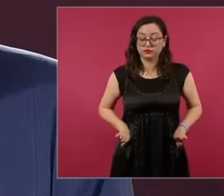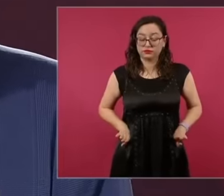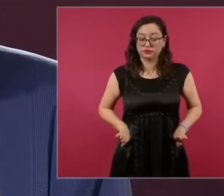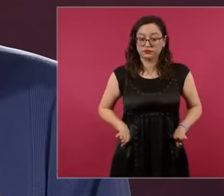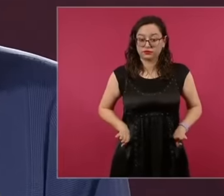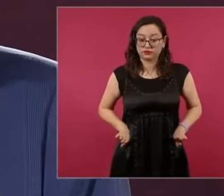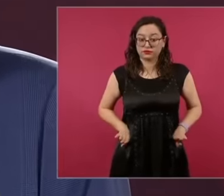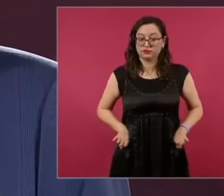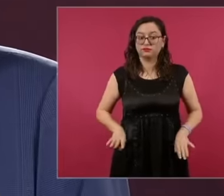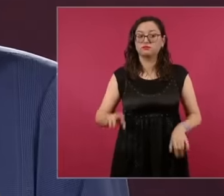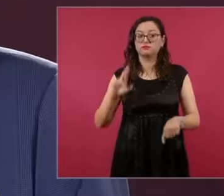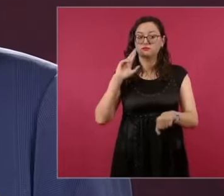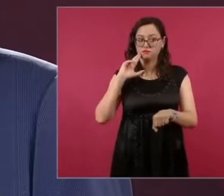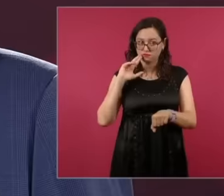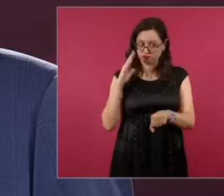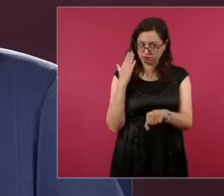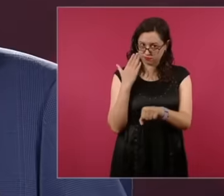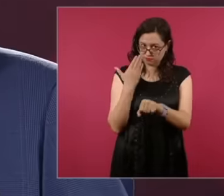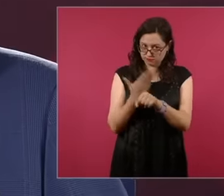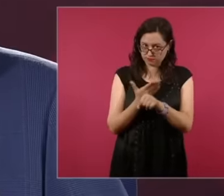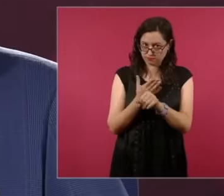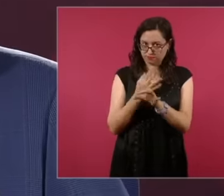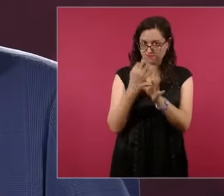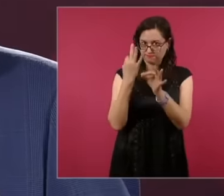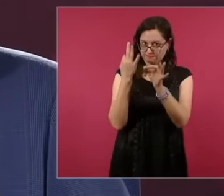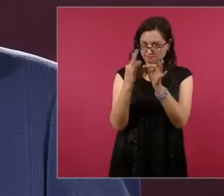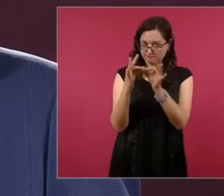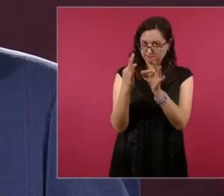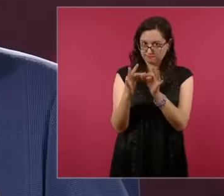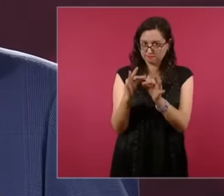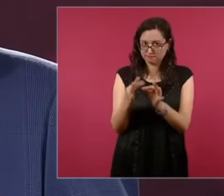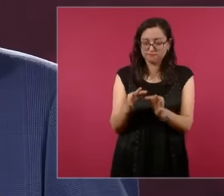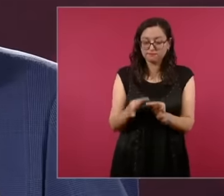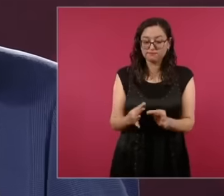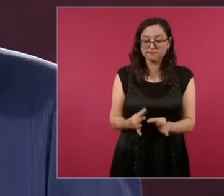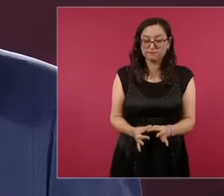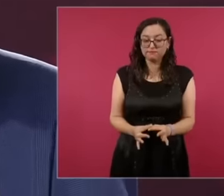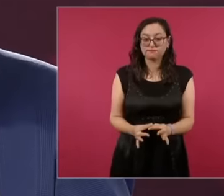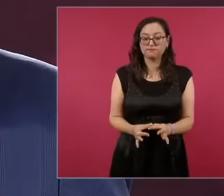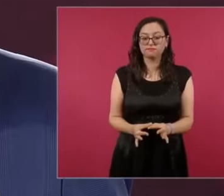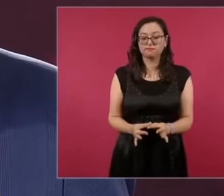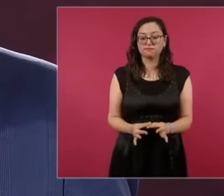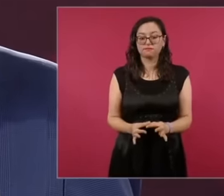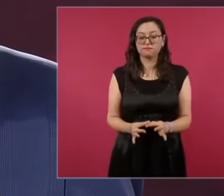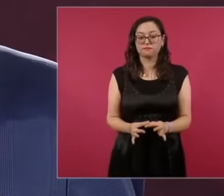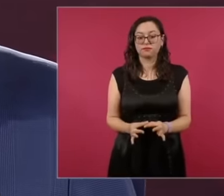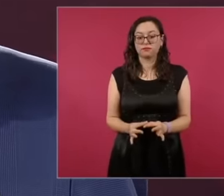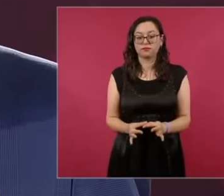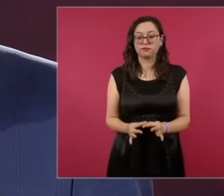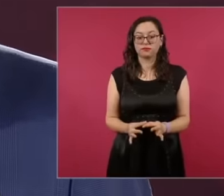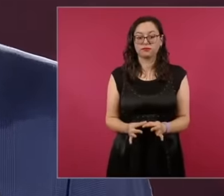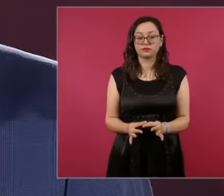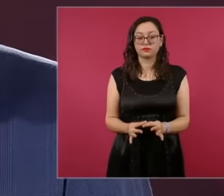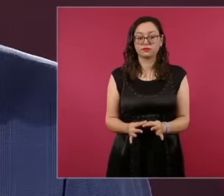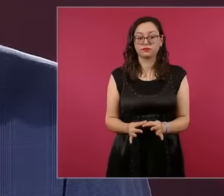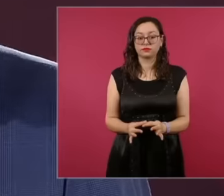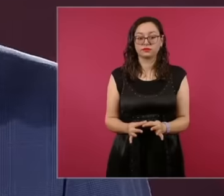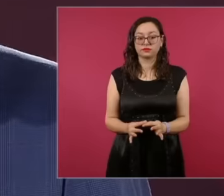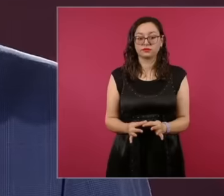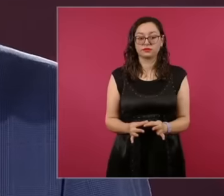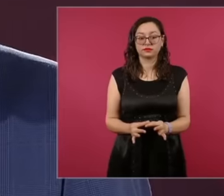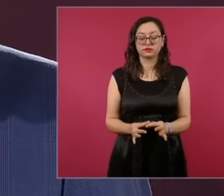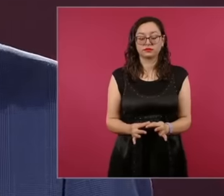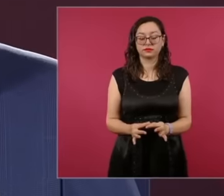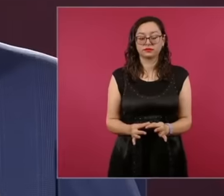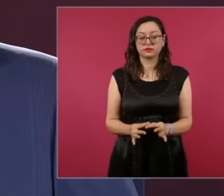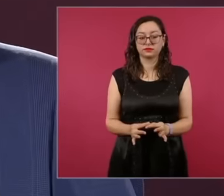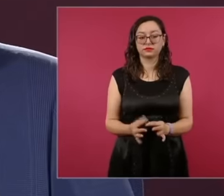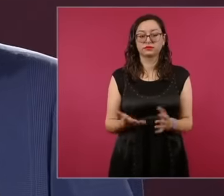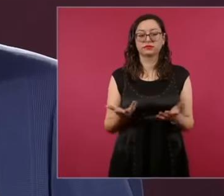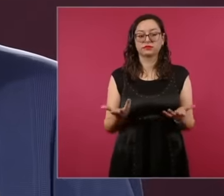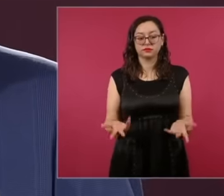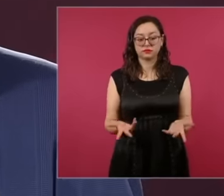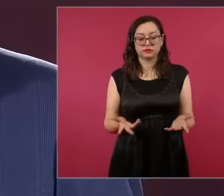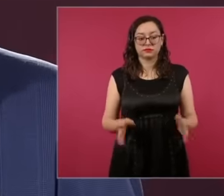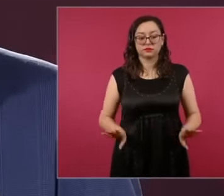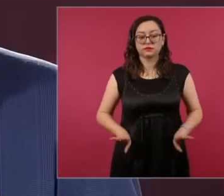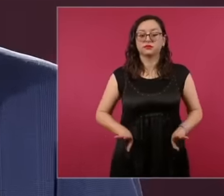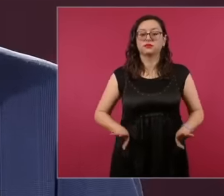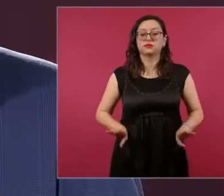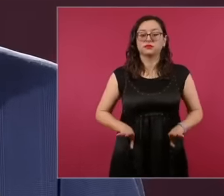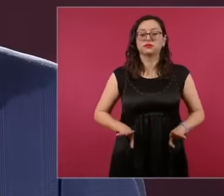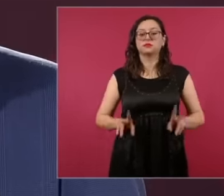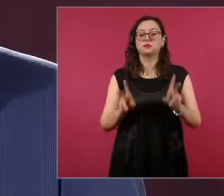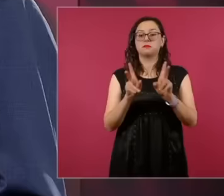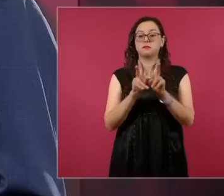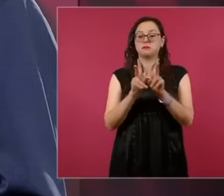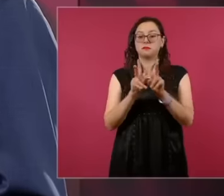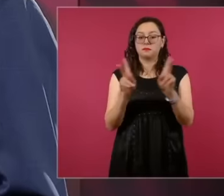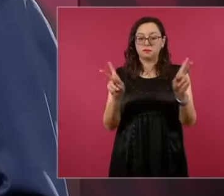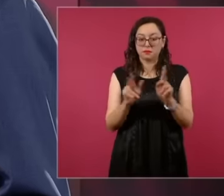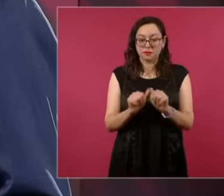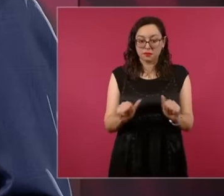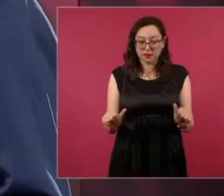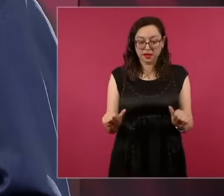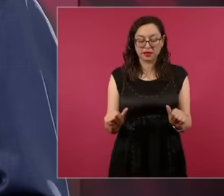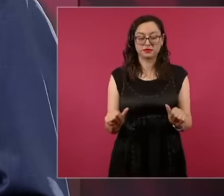responsibly to continue acting peacefully